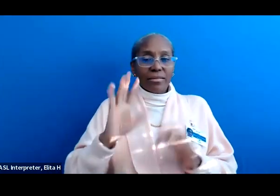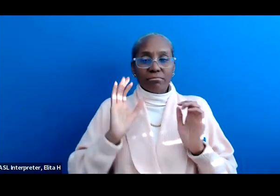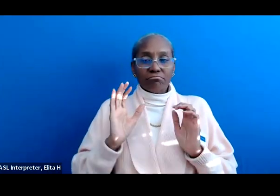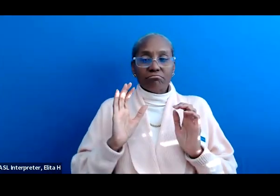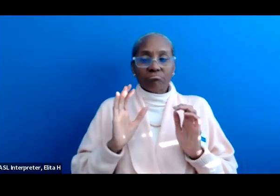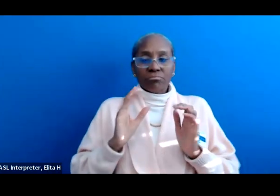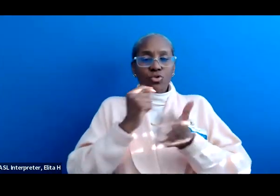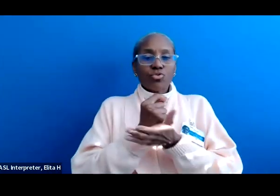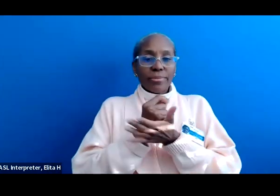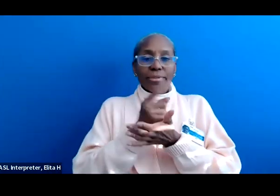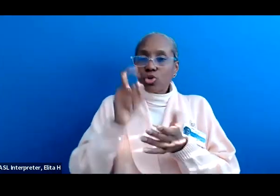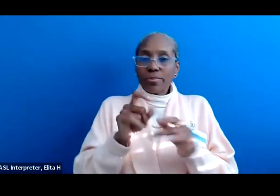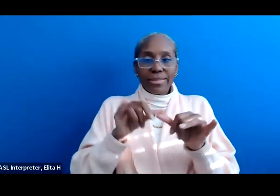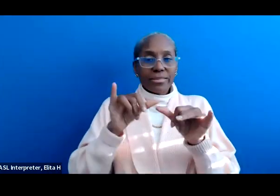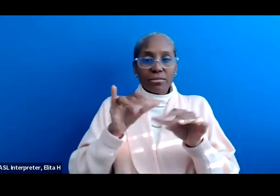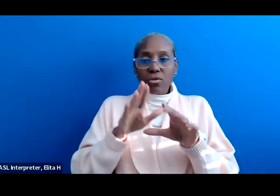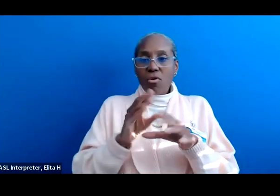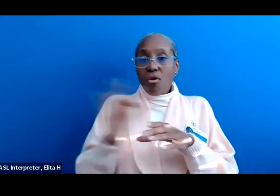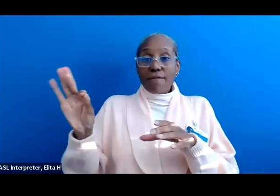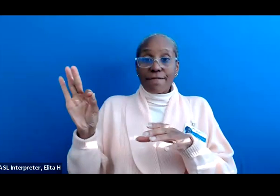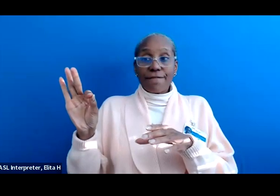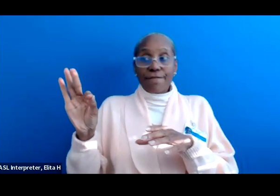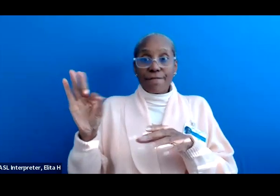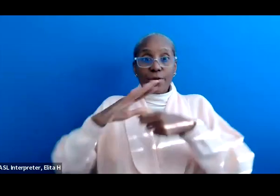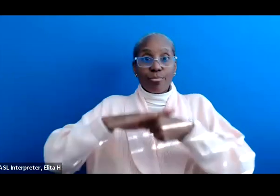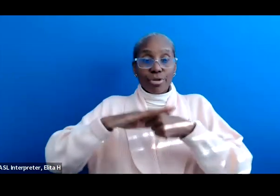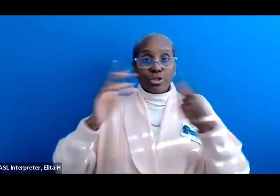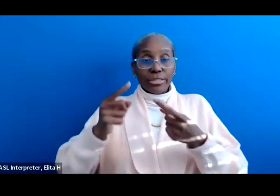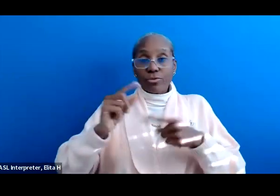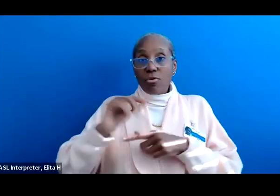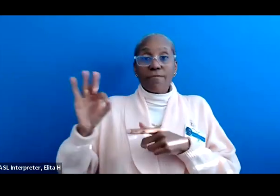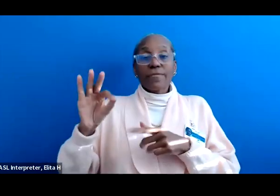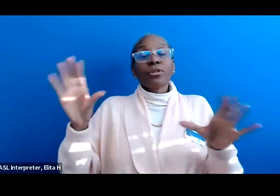treatment, you have to stay off it. But if you have a pressure injury, you need to do your pressure